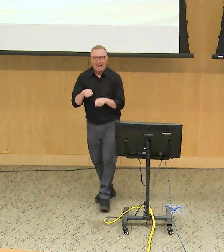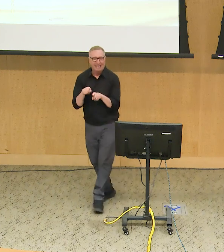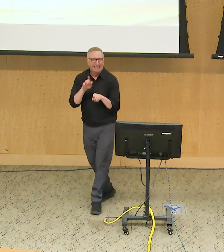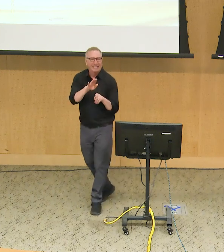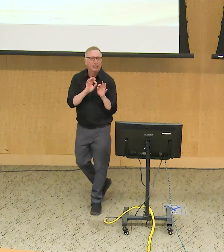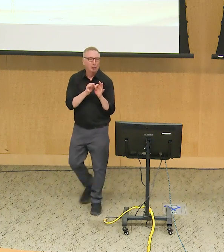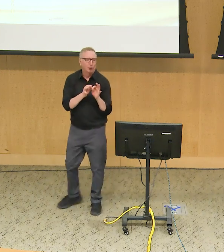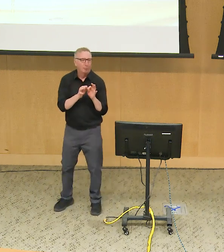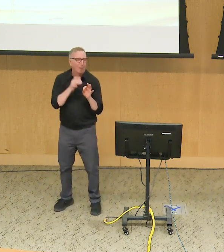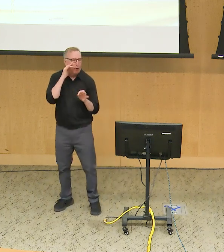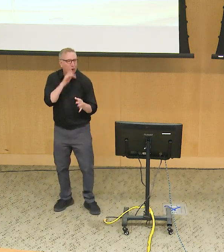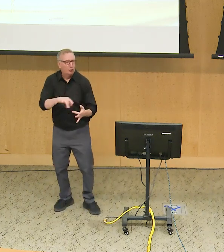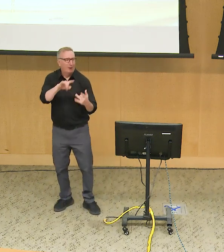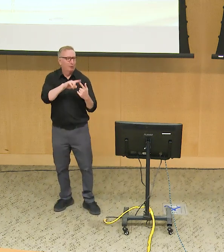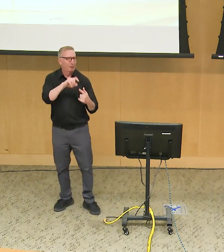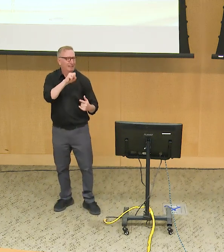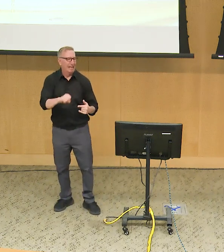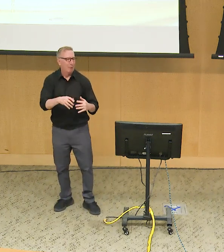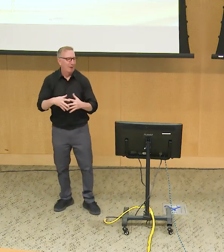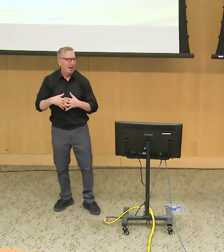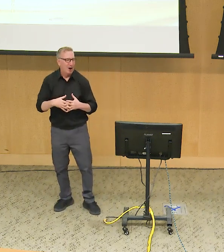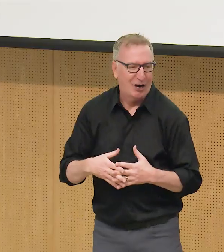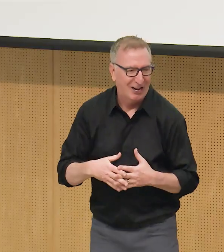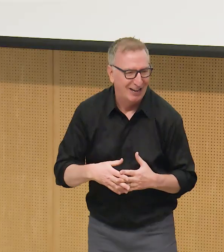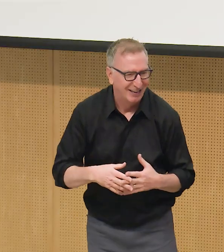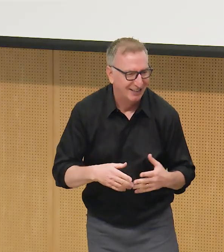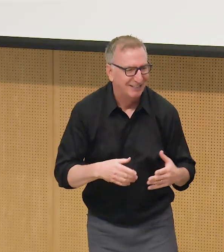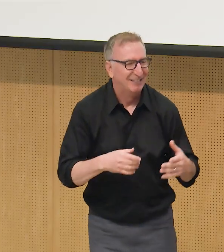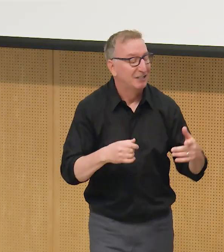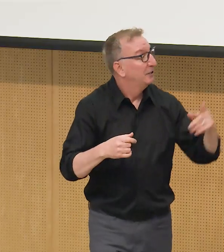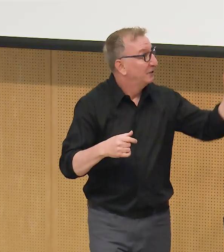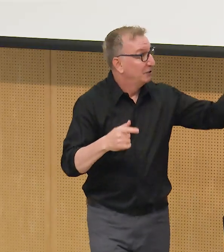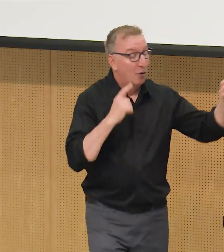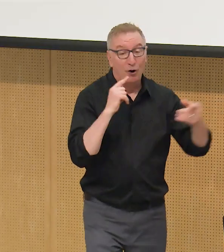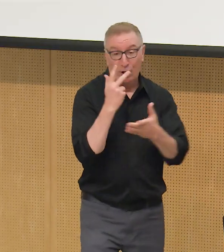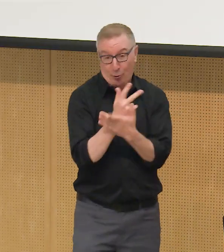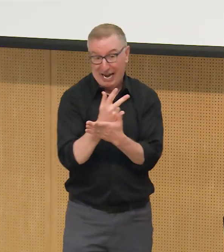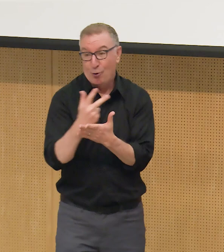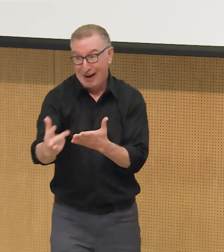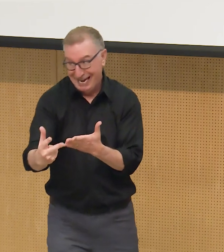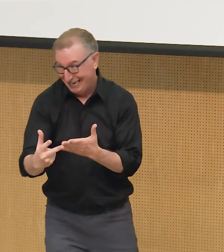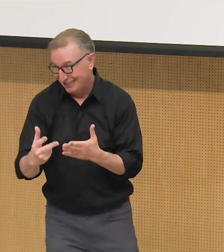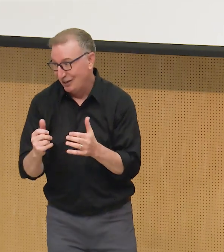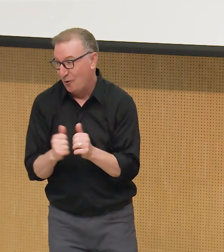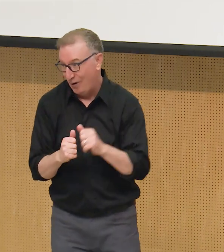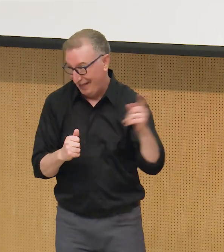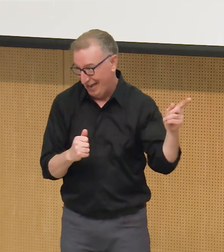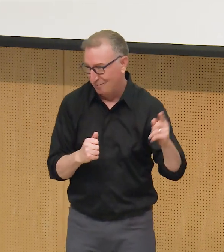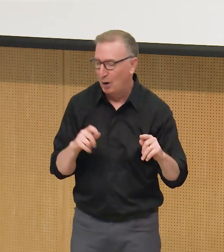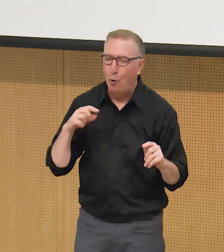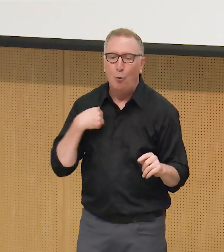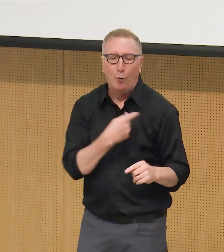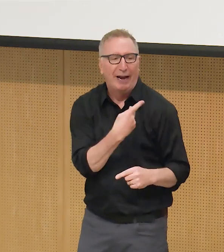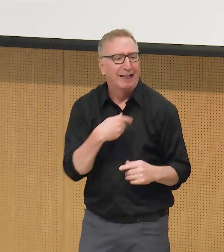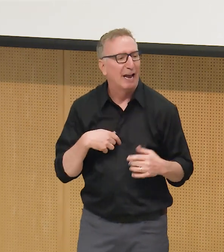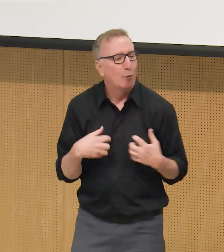And he invited me as one of his interpreters, actually, as he toured South America... and that was a 3-week tour.